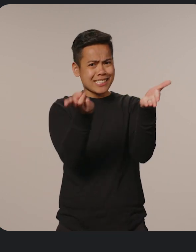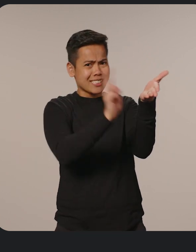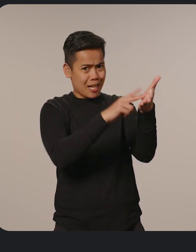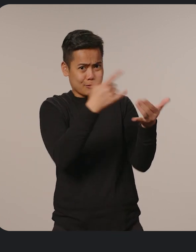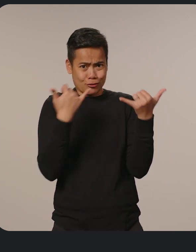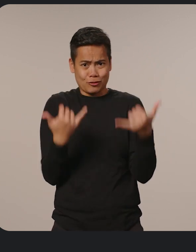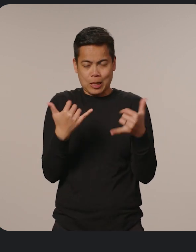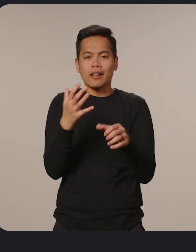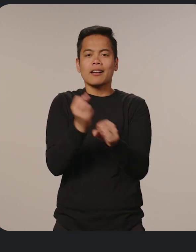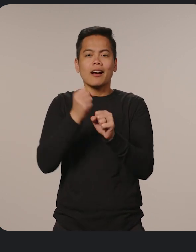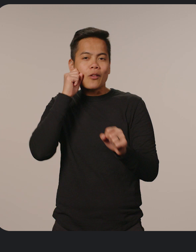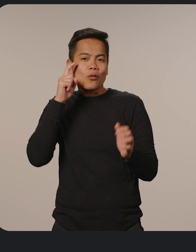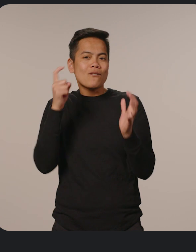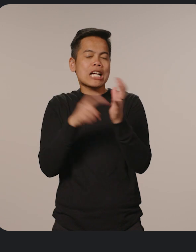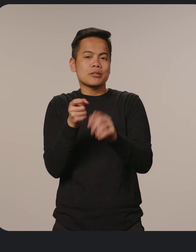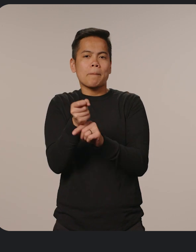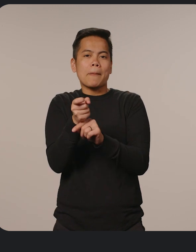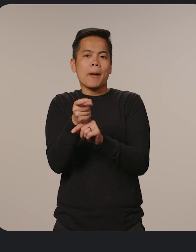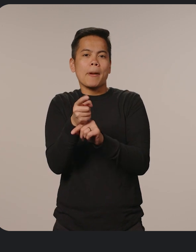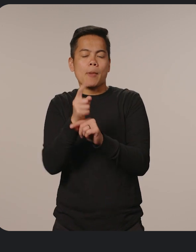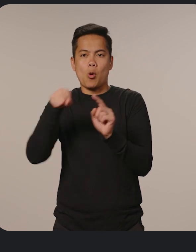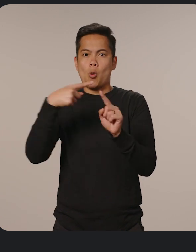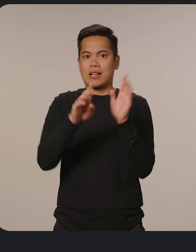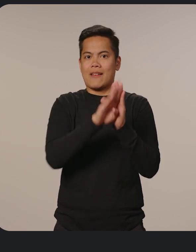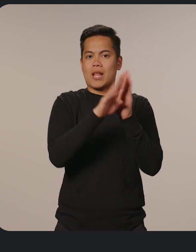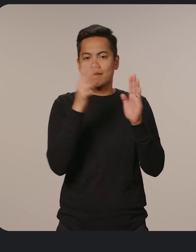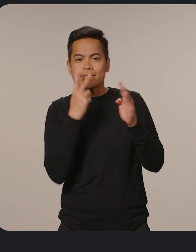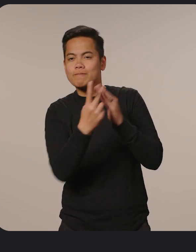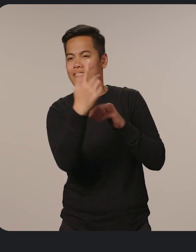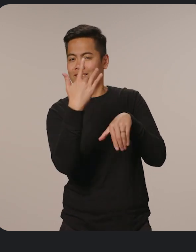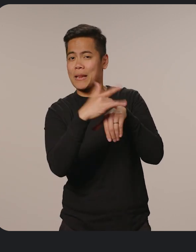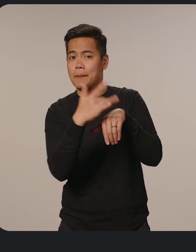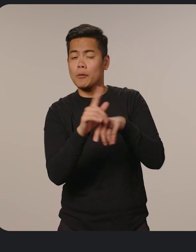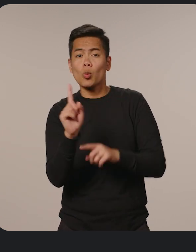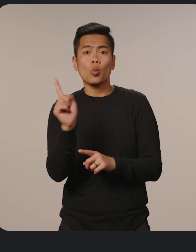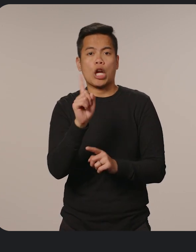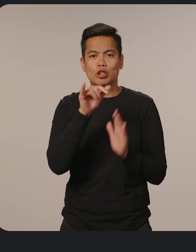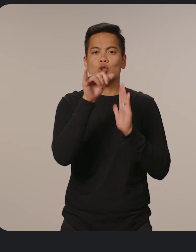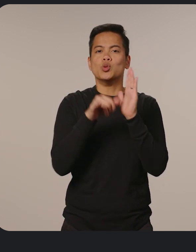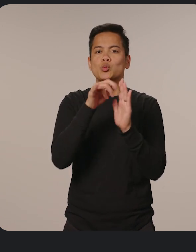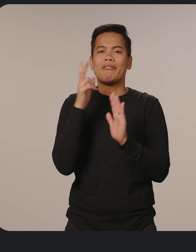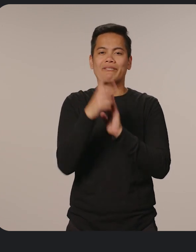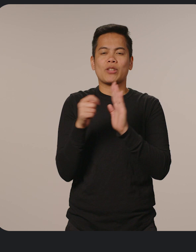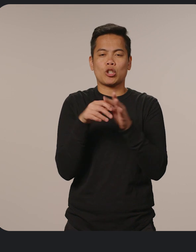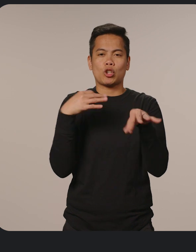The link is also in the YouTube video description. Today's announcements are just the beginning